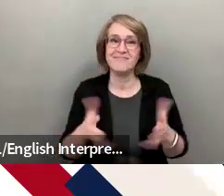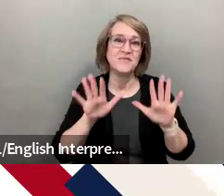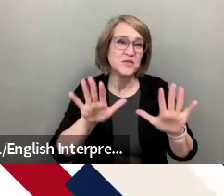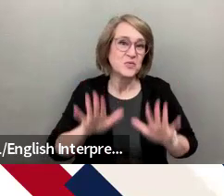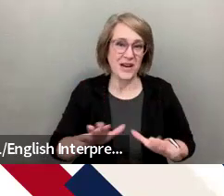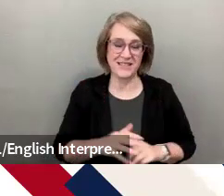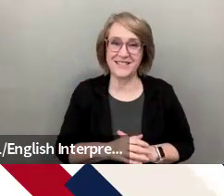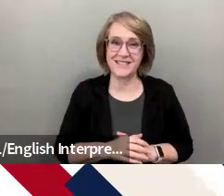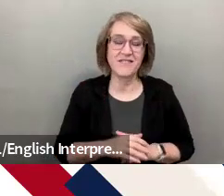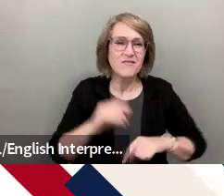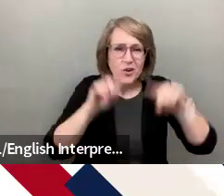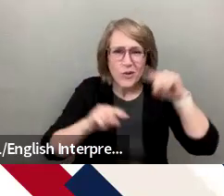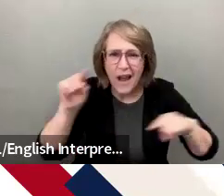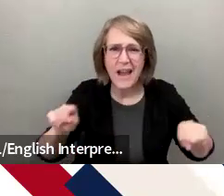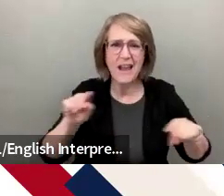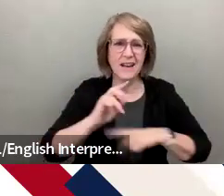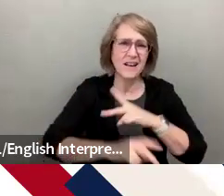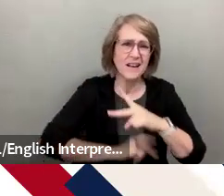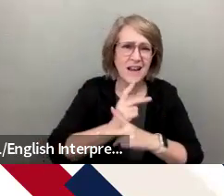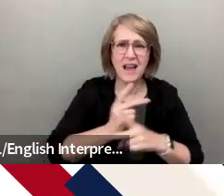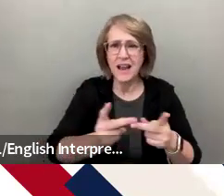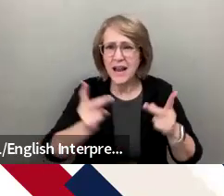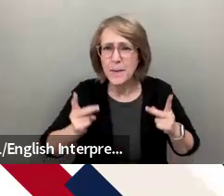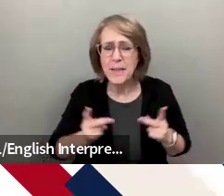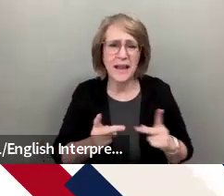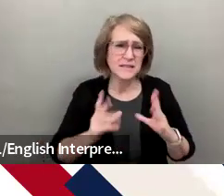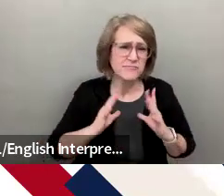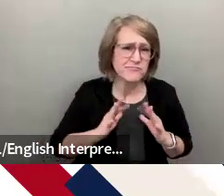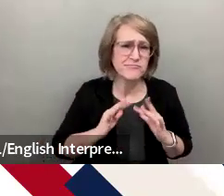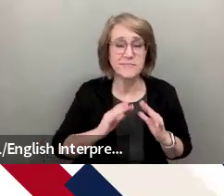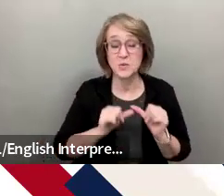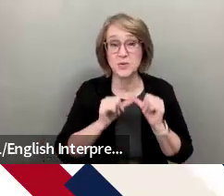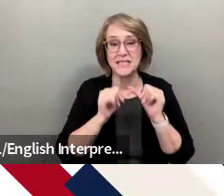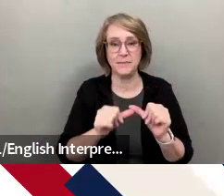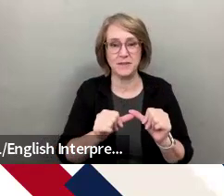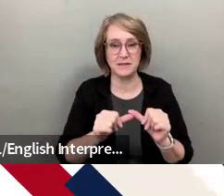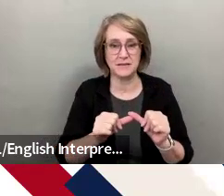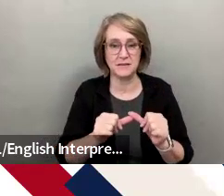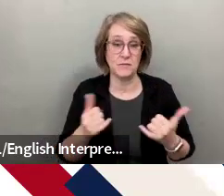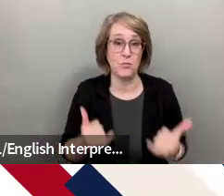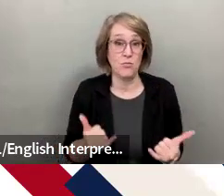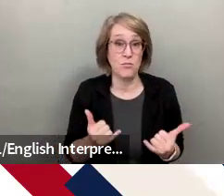A GREAT VARIETY OF JOBS. WE LIKE TO KEEP IT YOU KNOW RELEVANT TO THE STUDENTS' INTEREST BUT